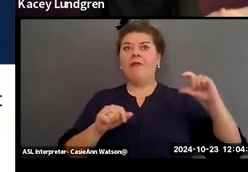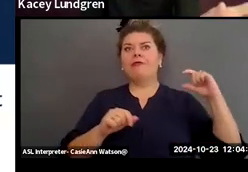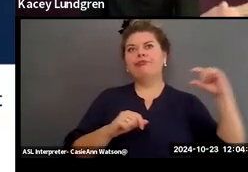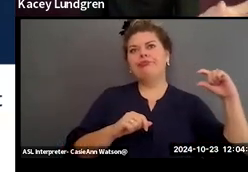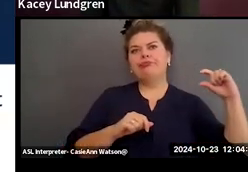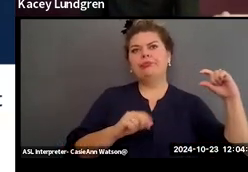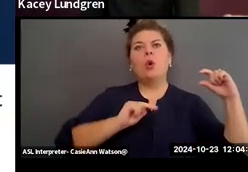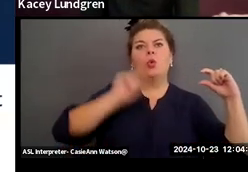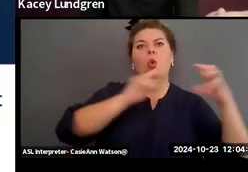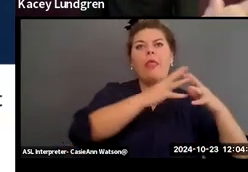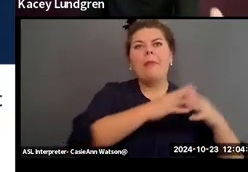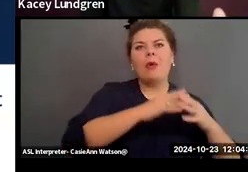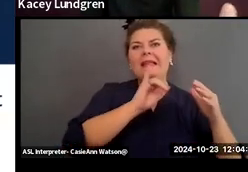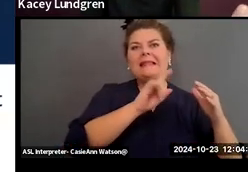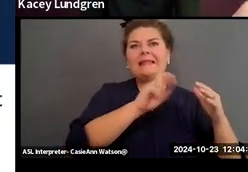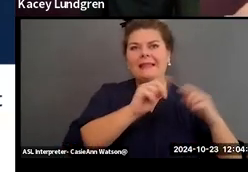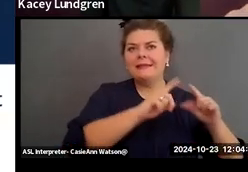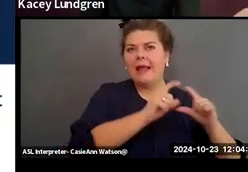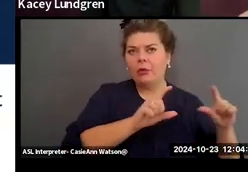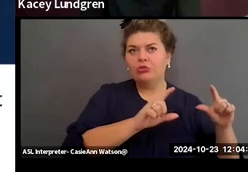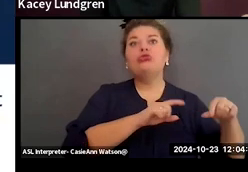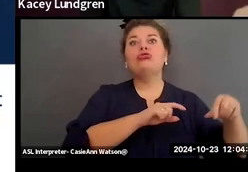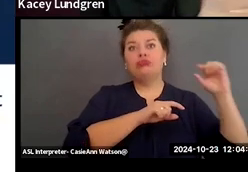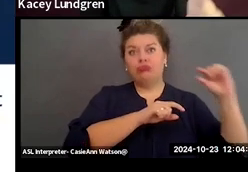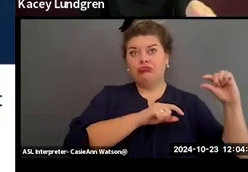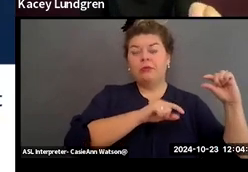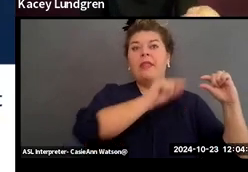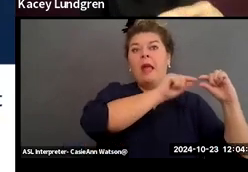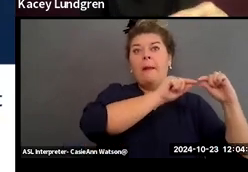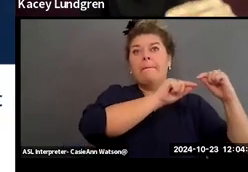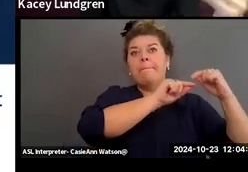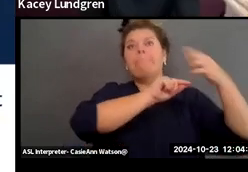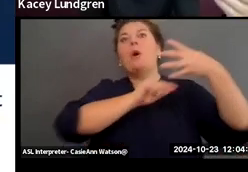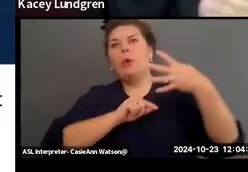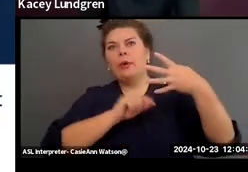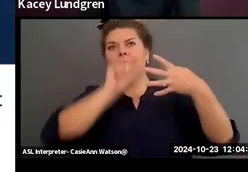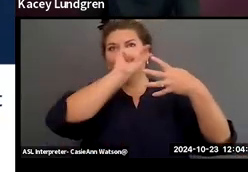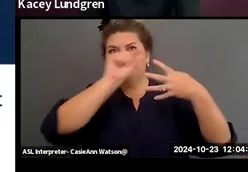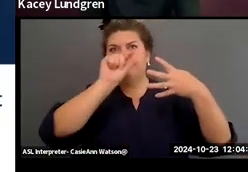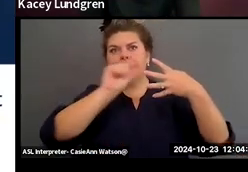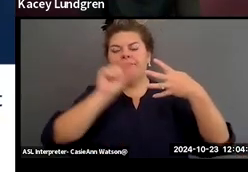of North American Indian Sign Language. This is then broken down into seven regions,